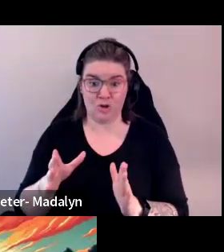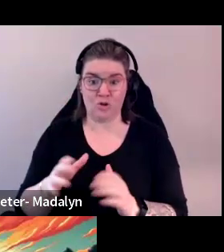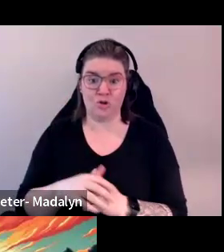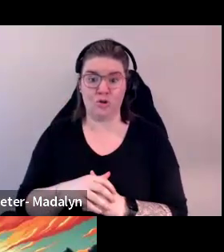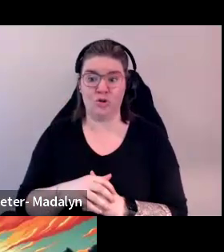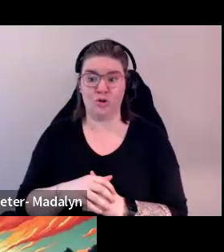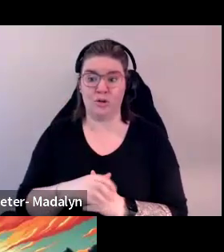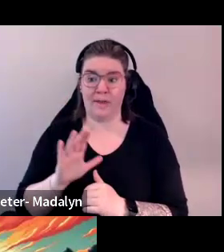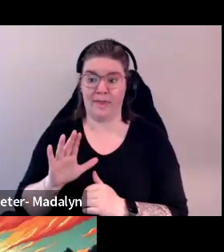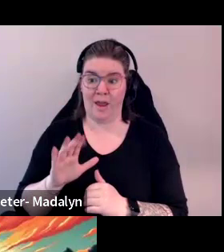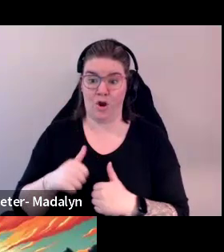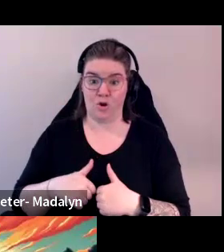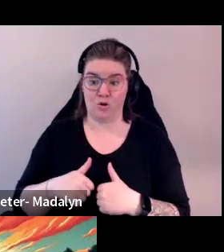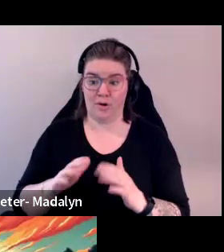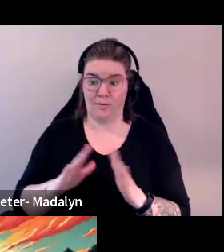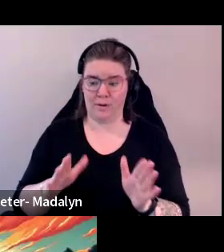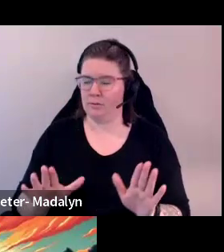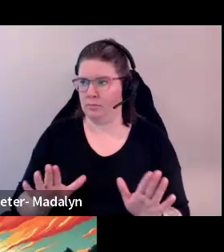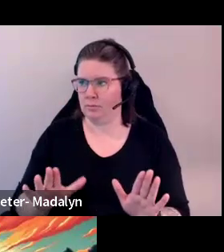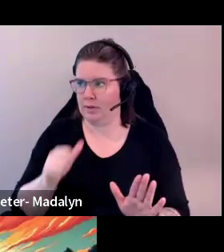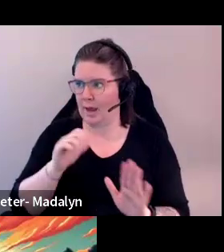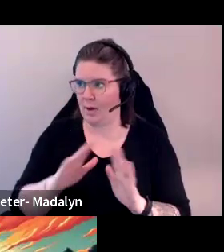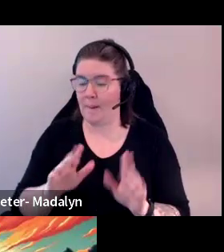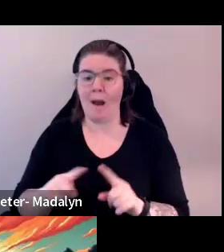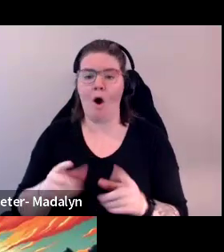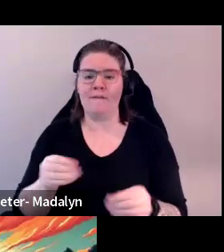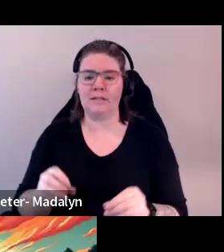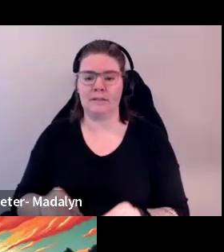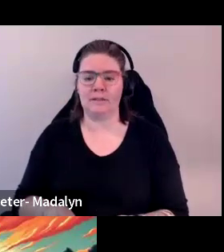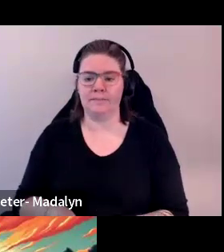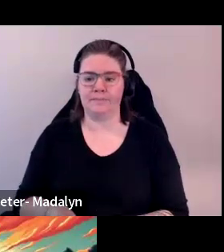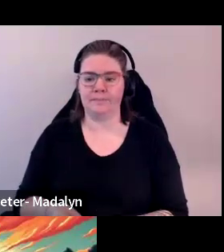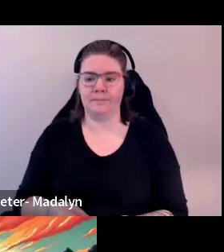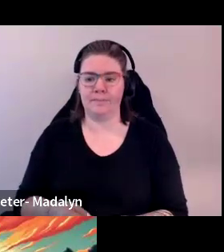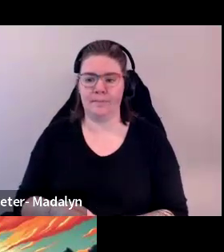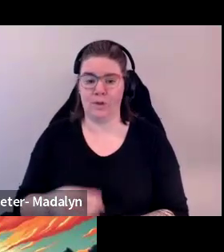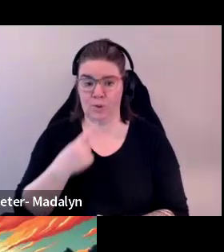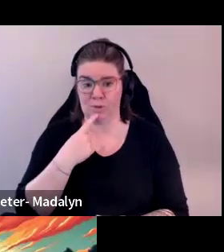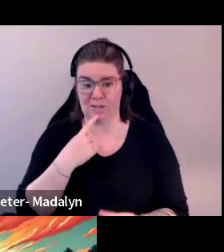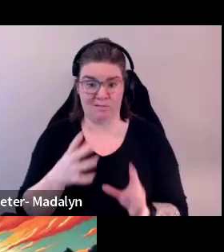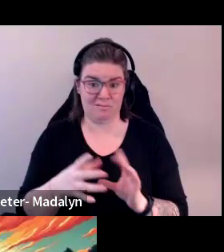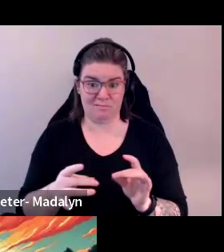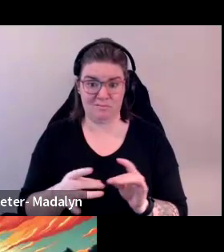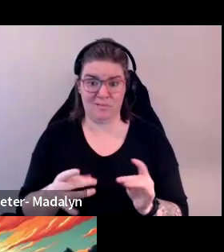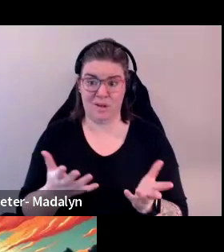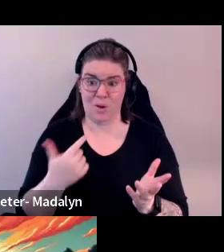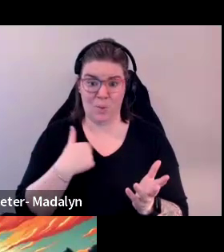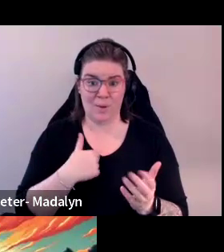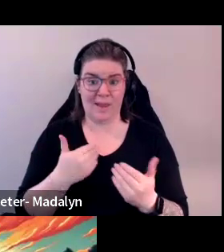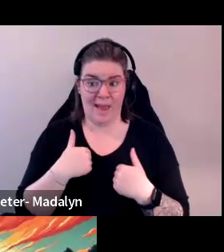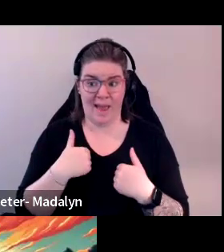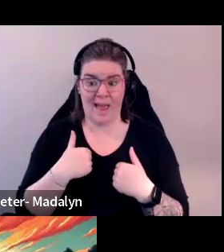Don Posh: residents or not as residents, but his office. And you say that you know we have a caregiver crisis.